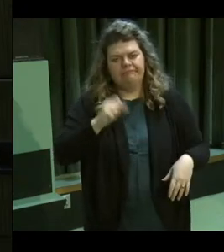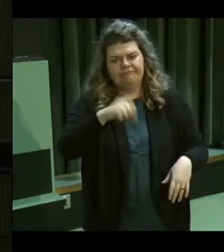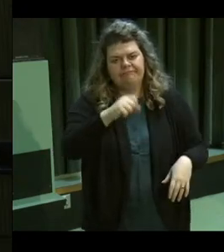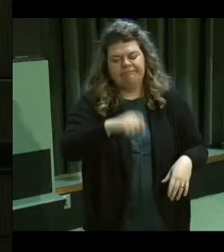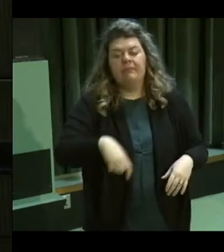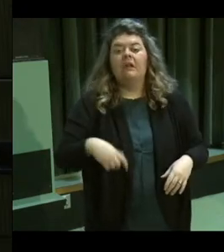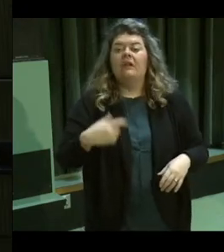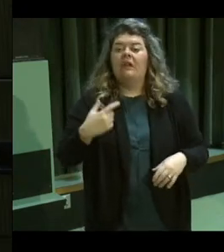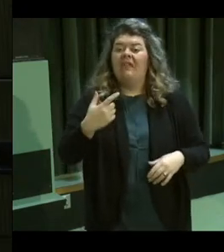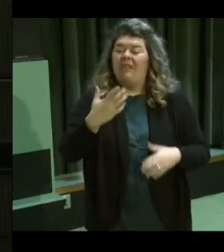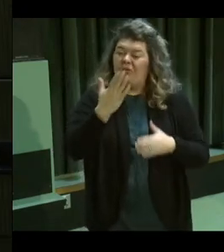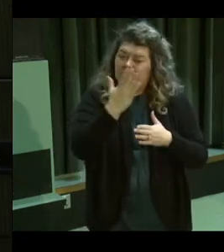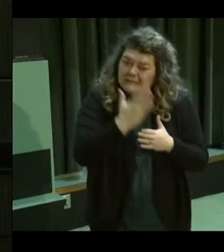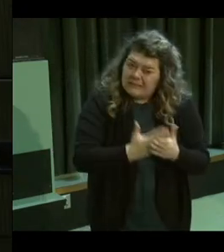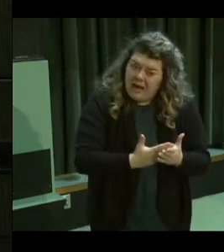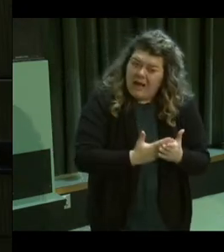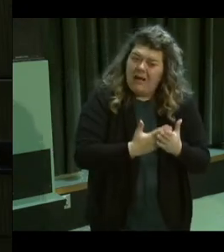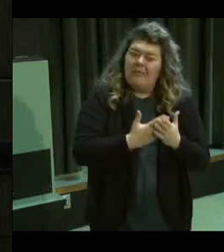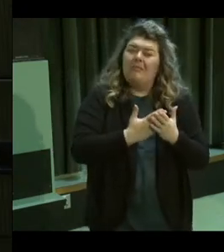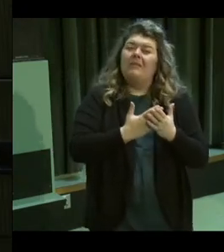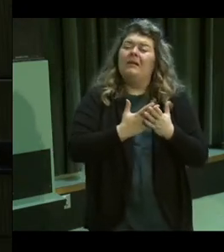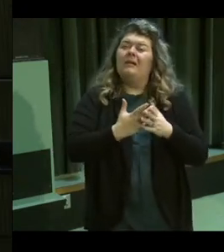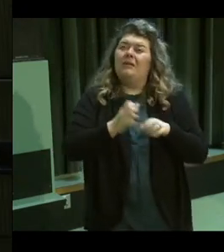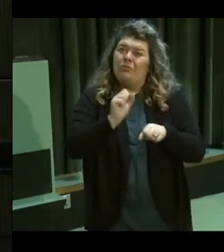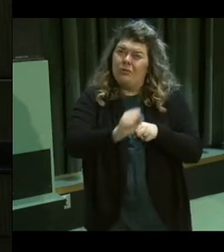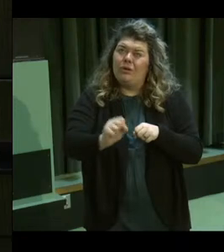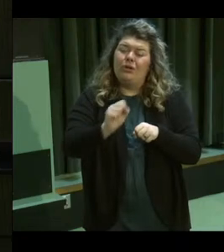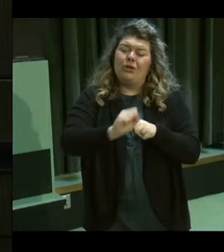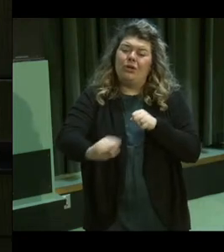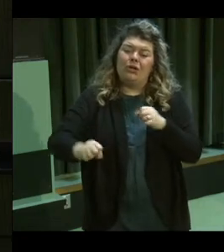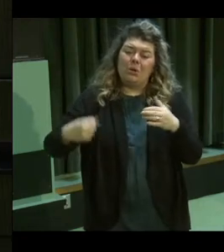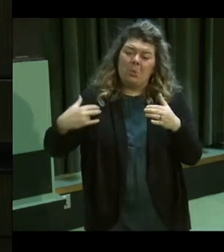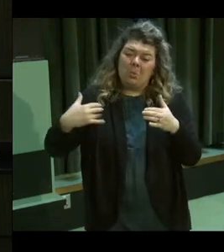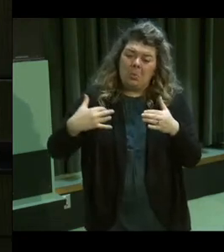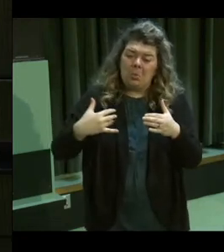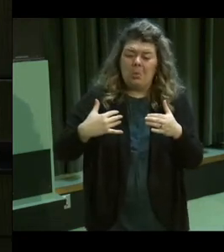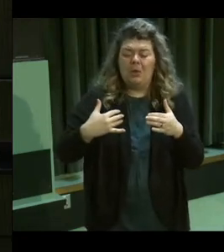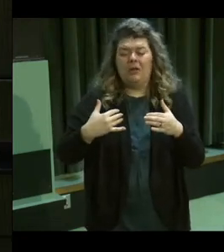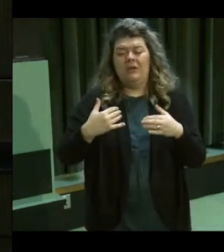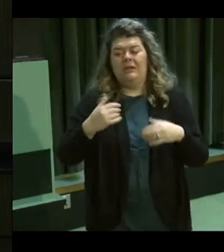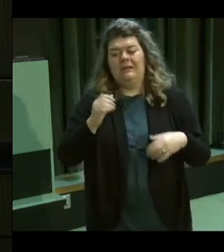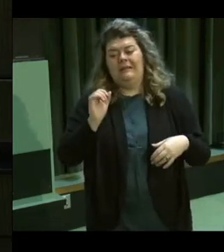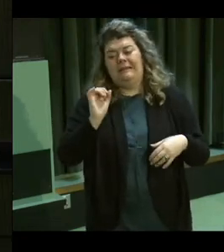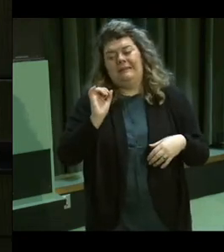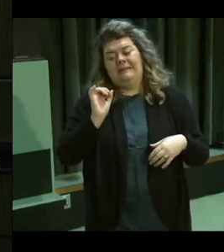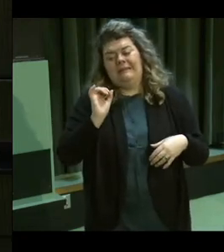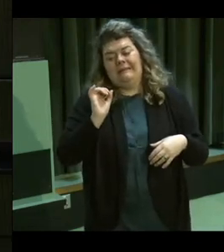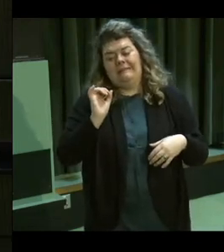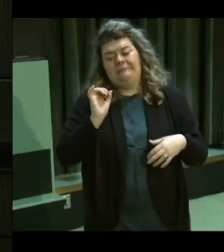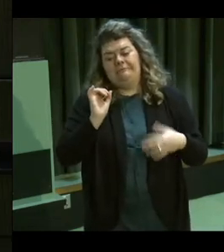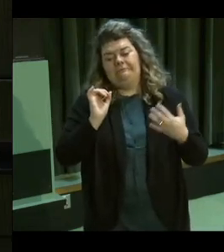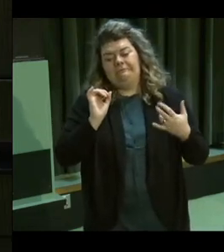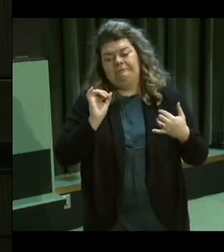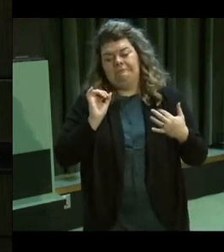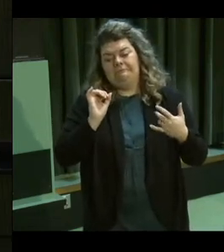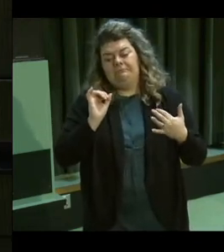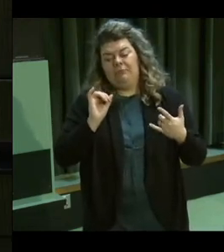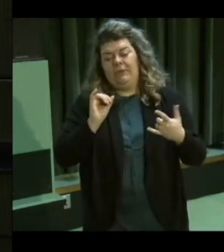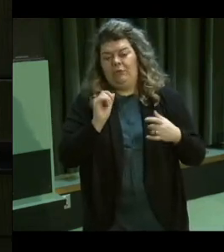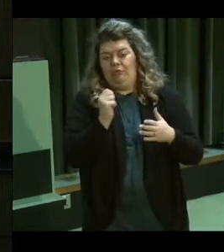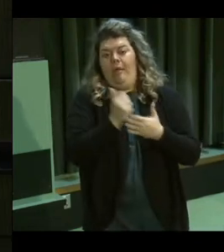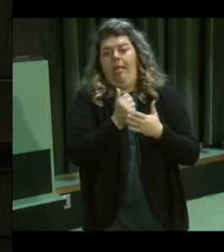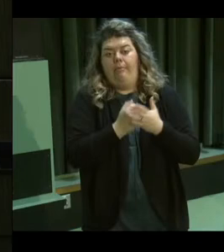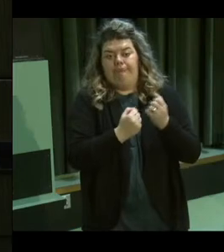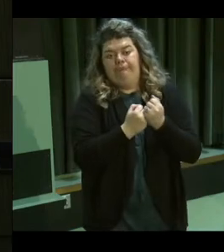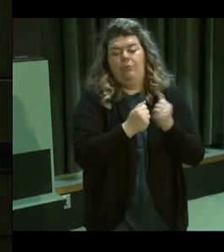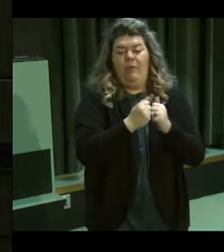there's been some movement to